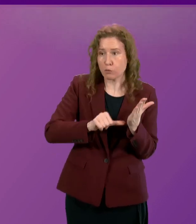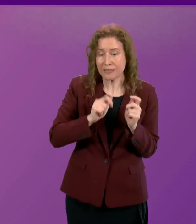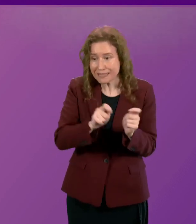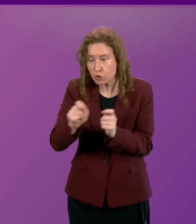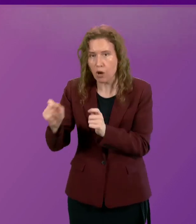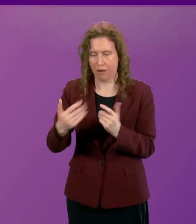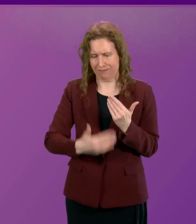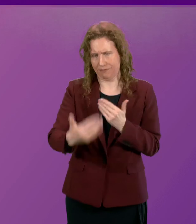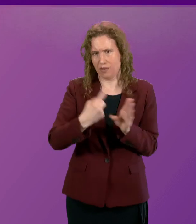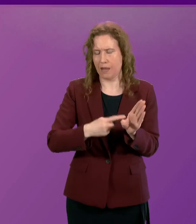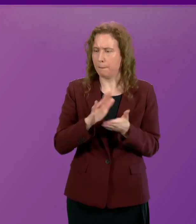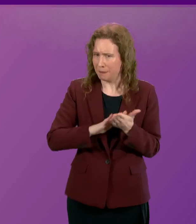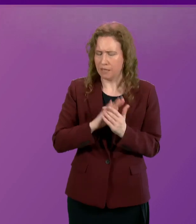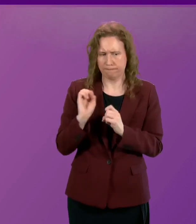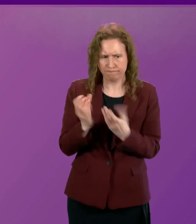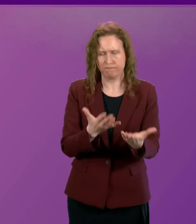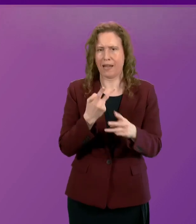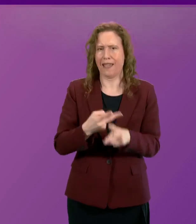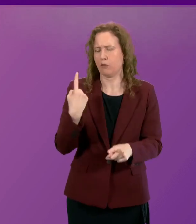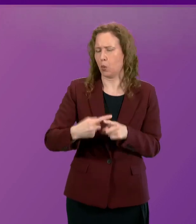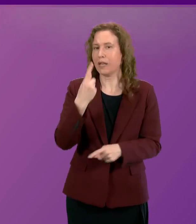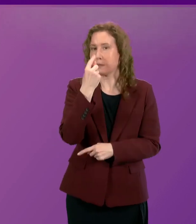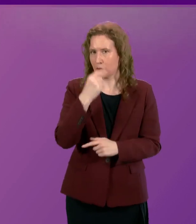which will ensure that people receive the care that they need as quickly as possible.